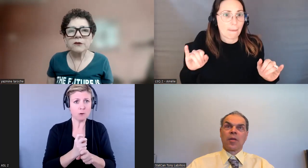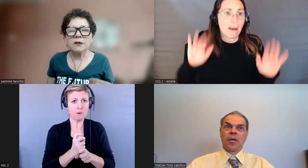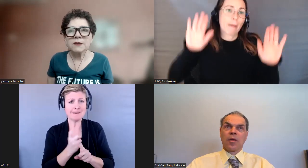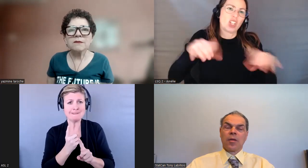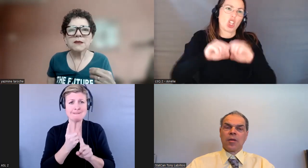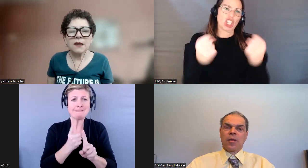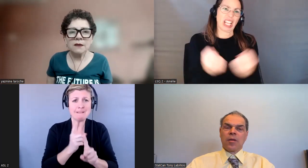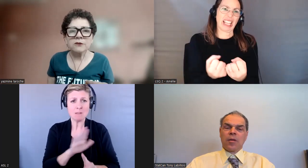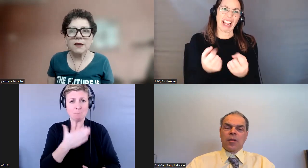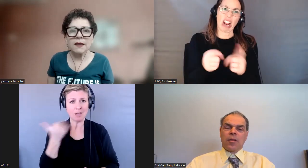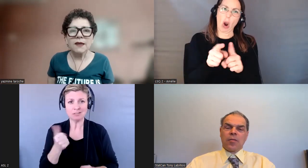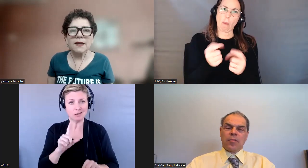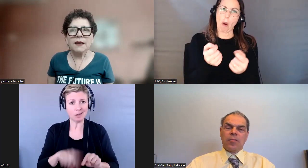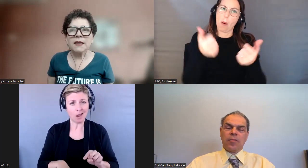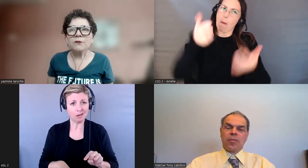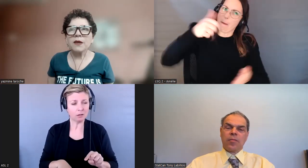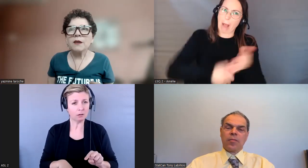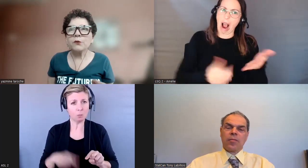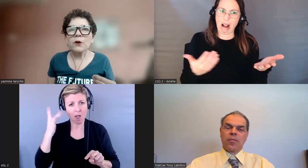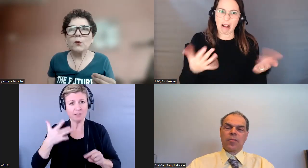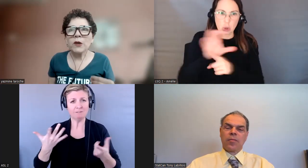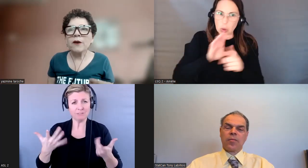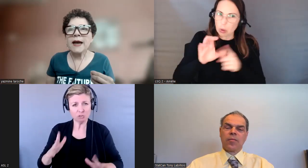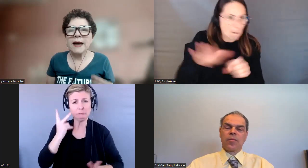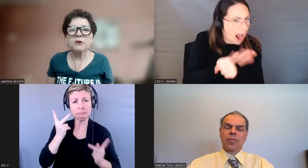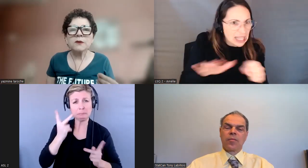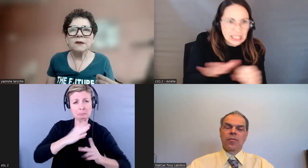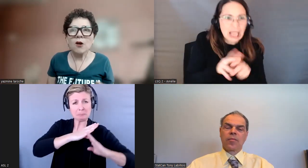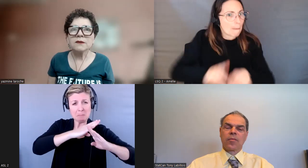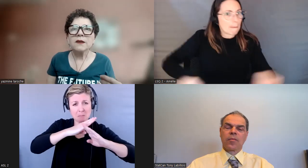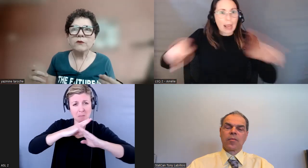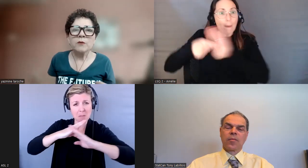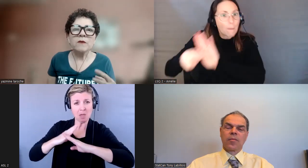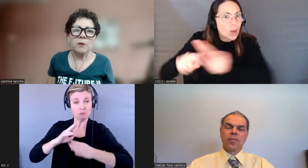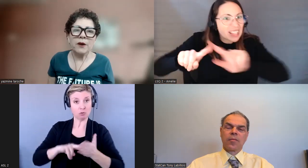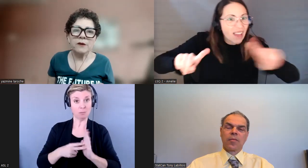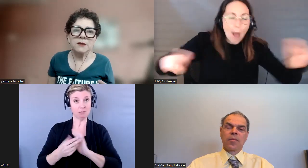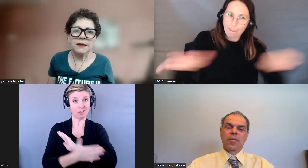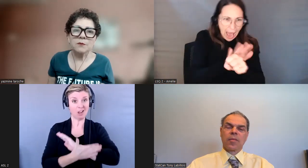we use out as a country if if we're we are actually not removing the barriers that let